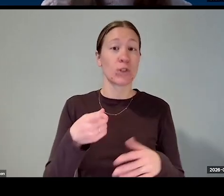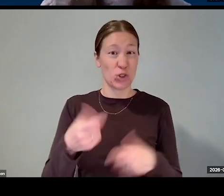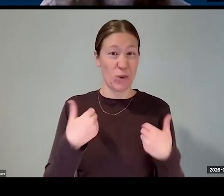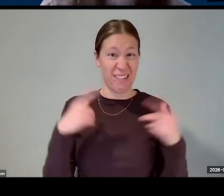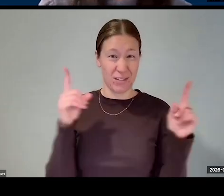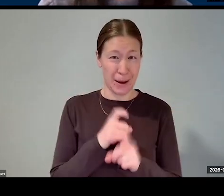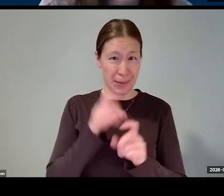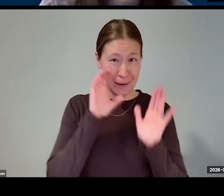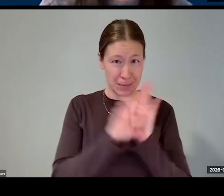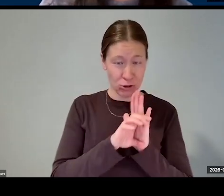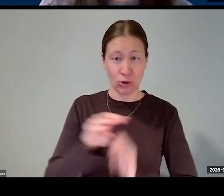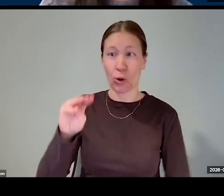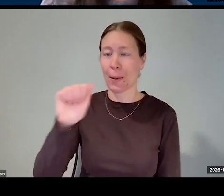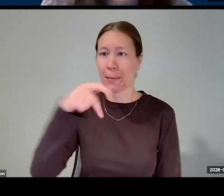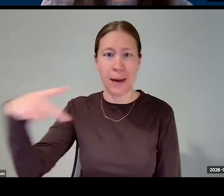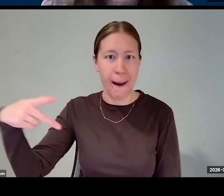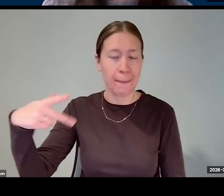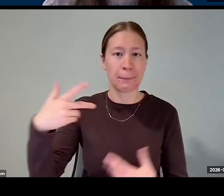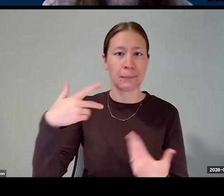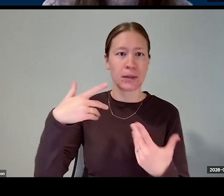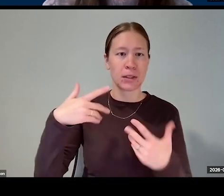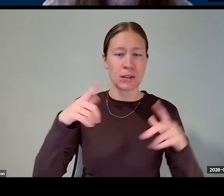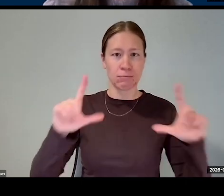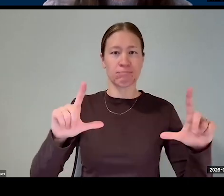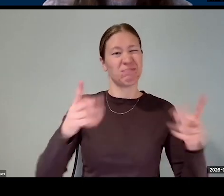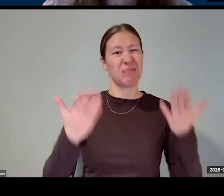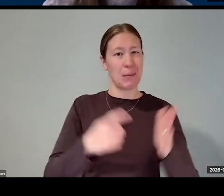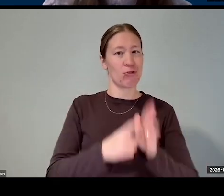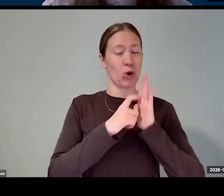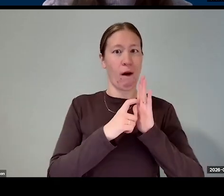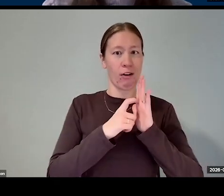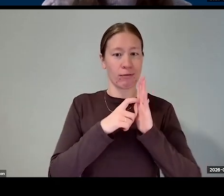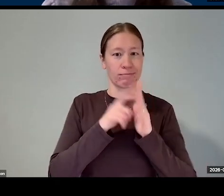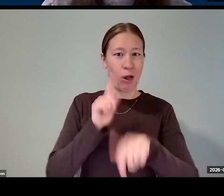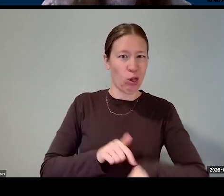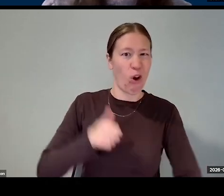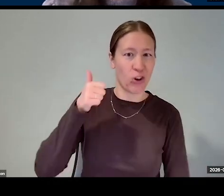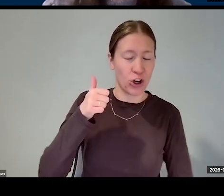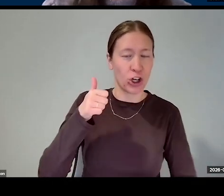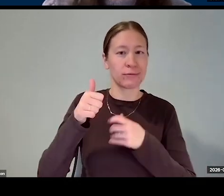or a map, you might need to have a longer text description. Sometimes this can get linked